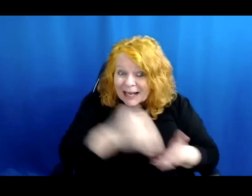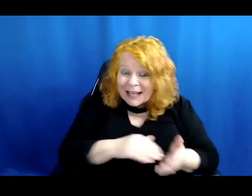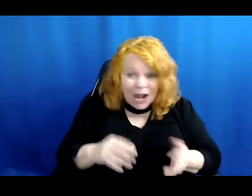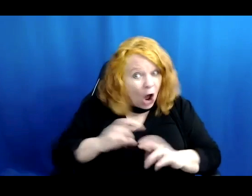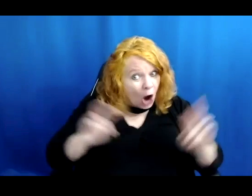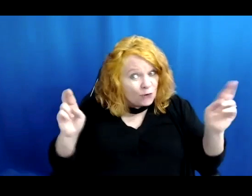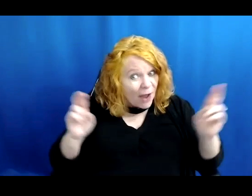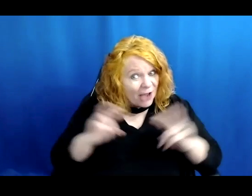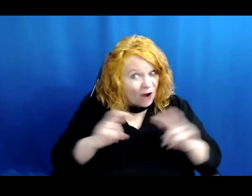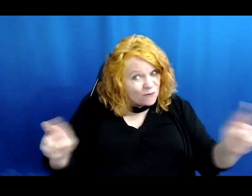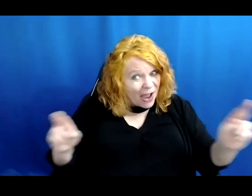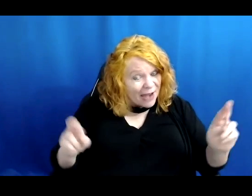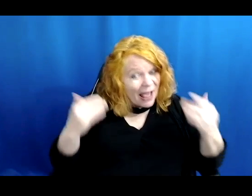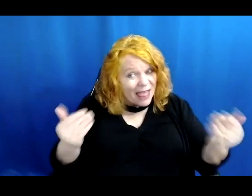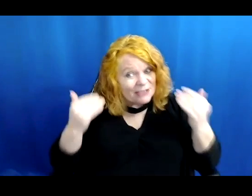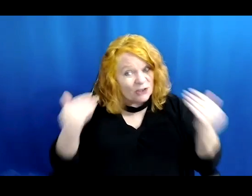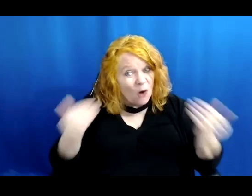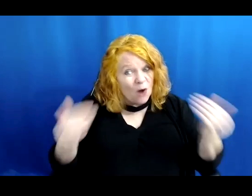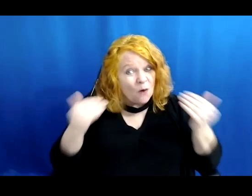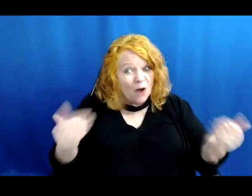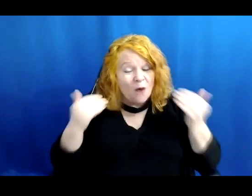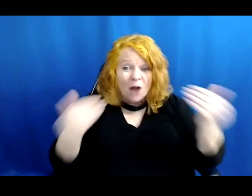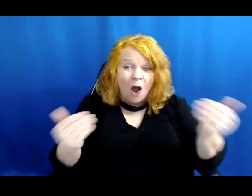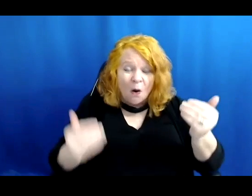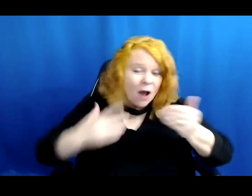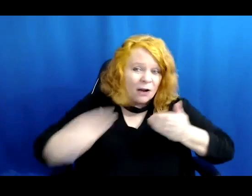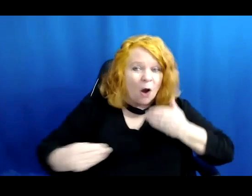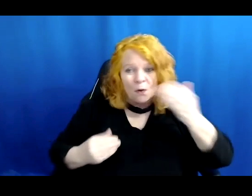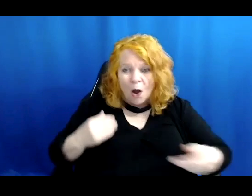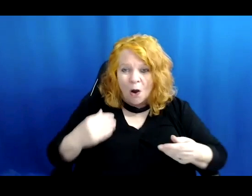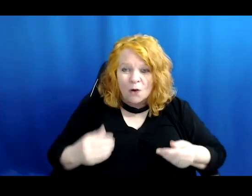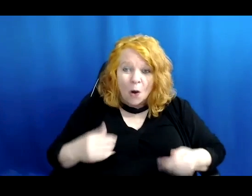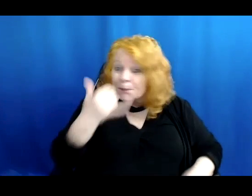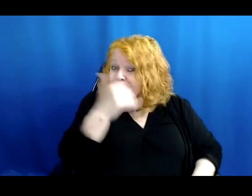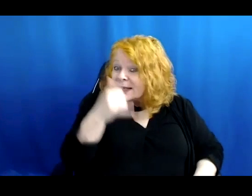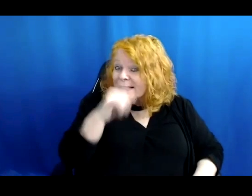Are you ready? Are you steady? Let’s go go go go!